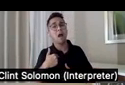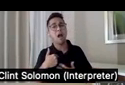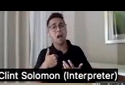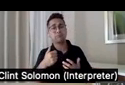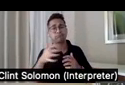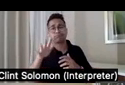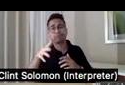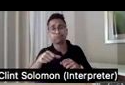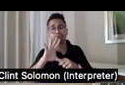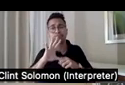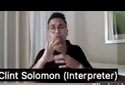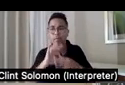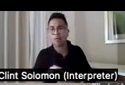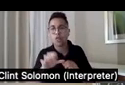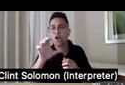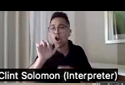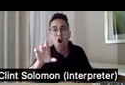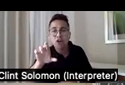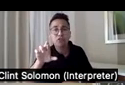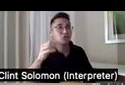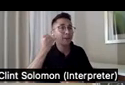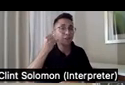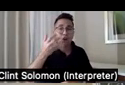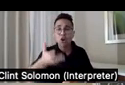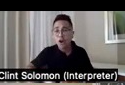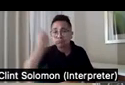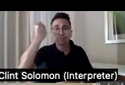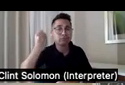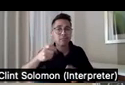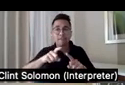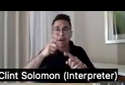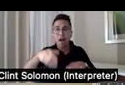so if you pulled something out from under my hood which i have very seldom visited